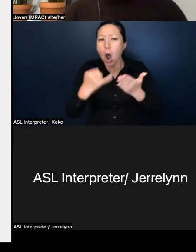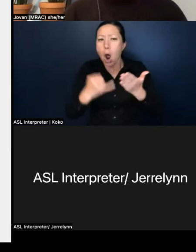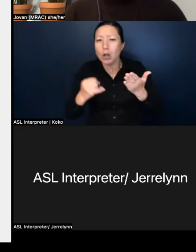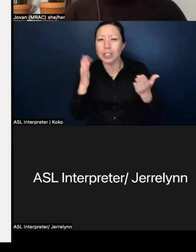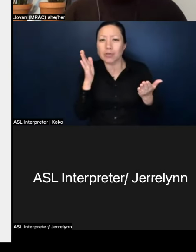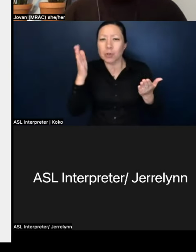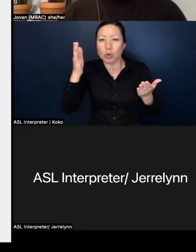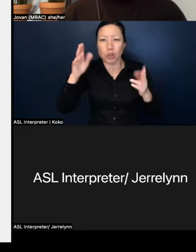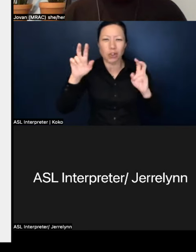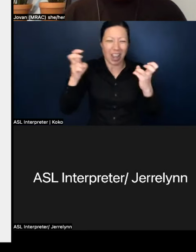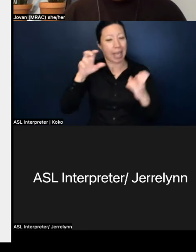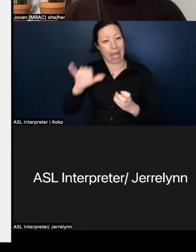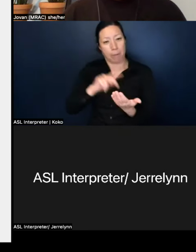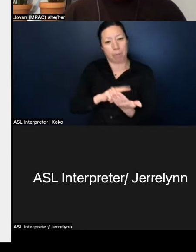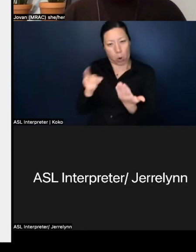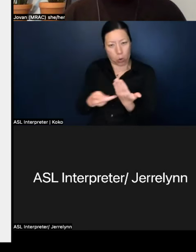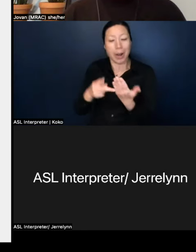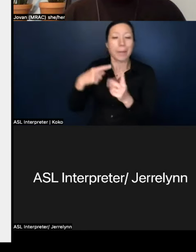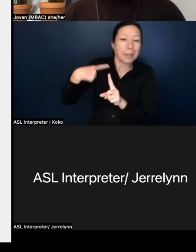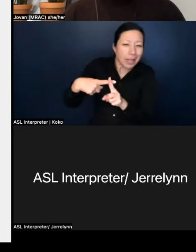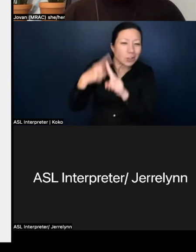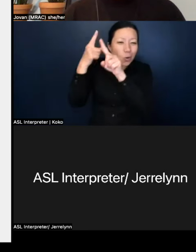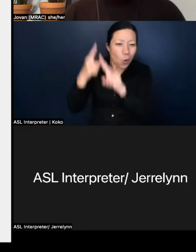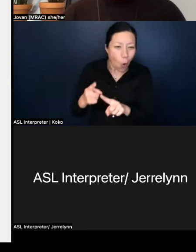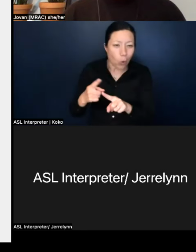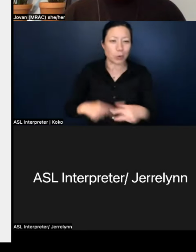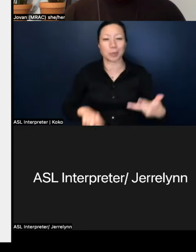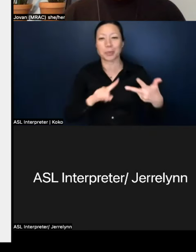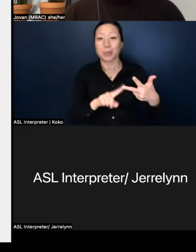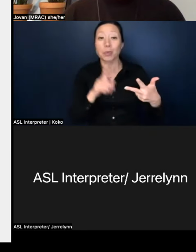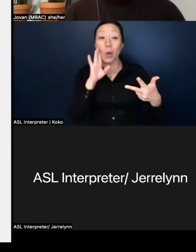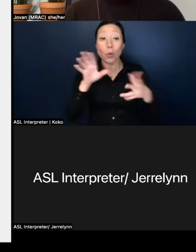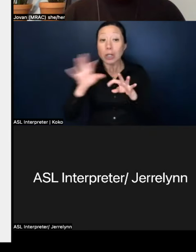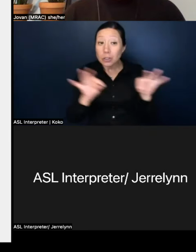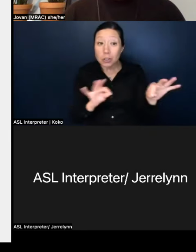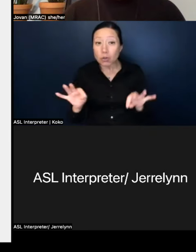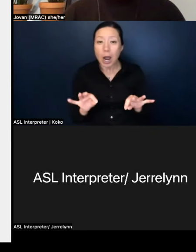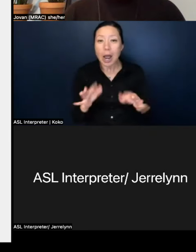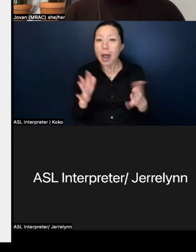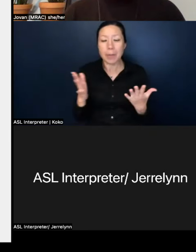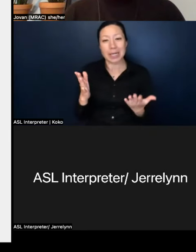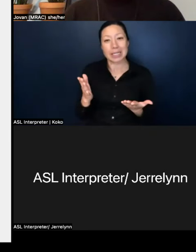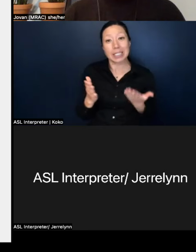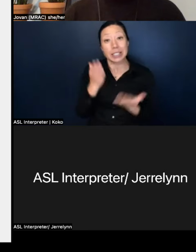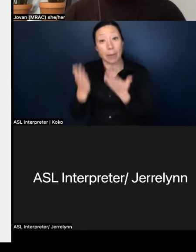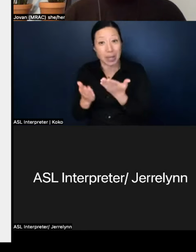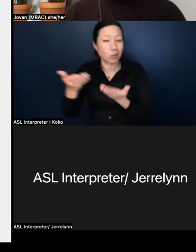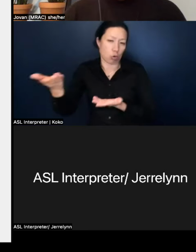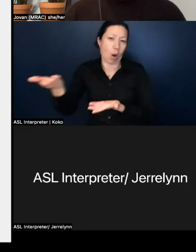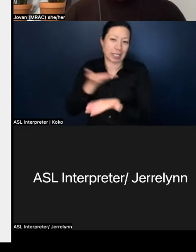I'll describe the submission process, and discuss what materials you will need in order to prepare to apply.